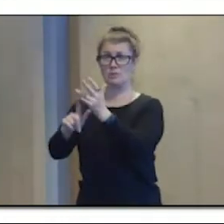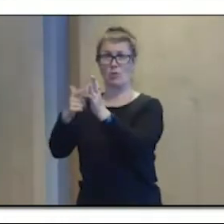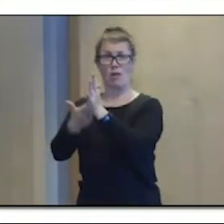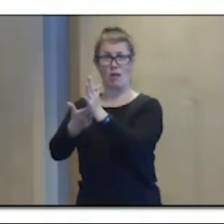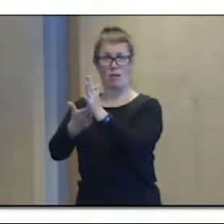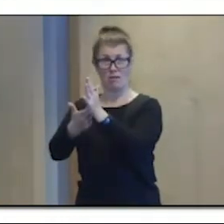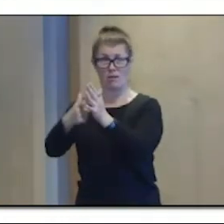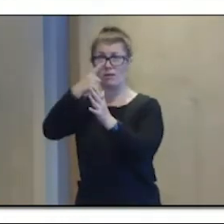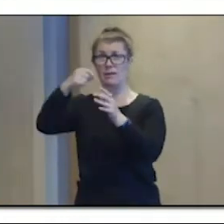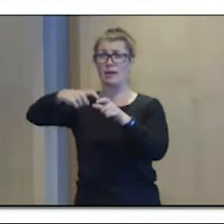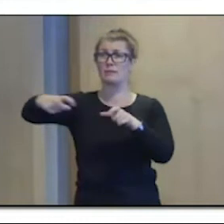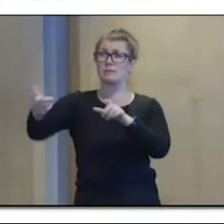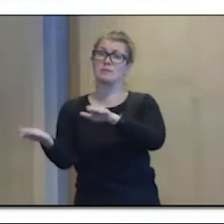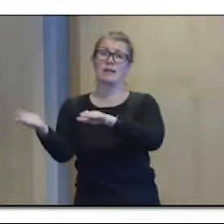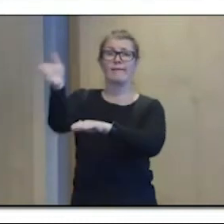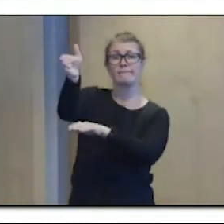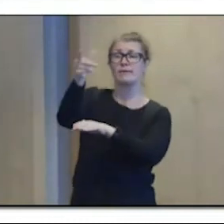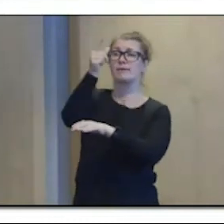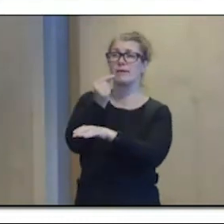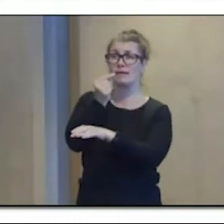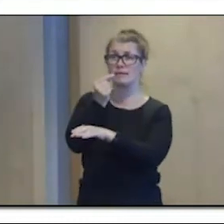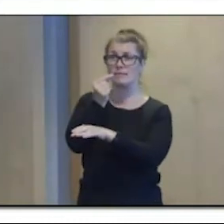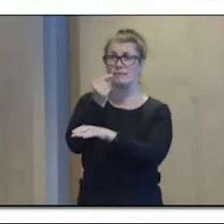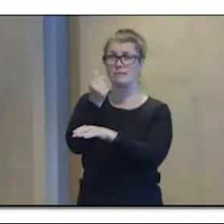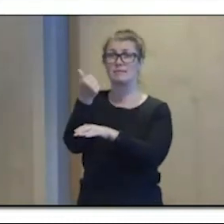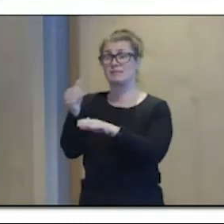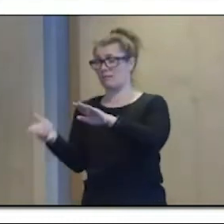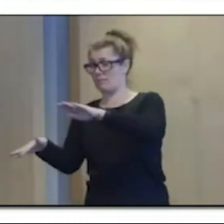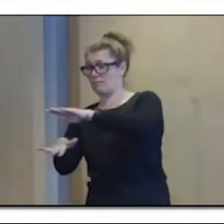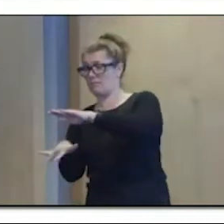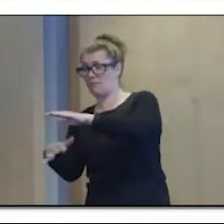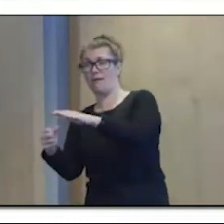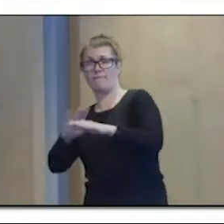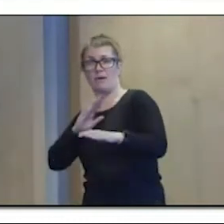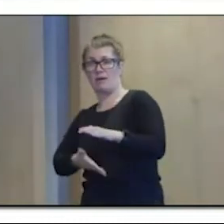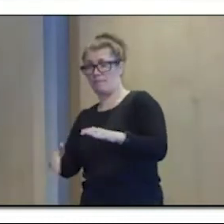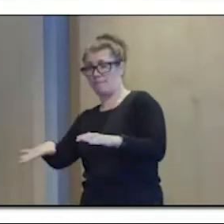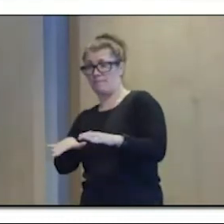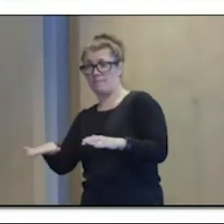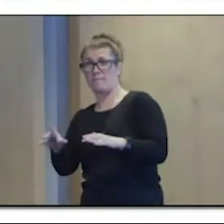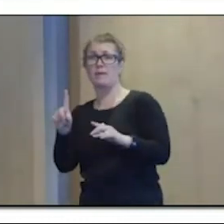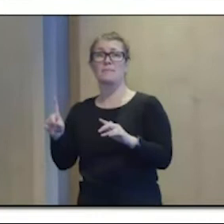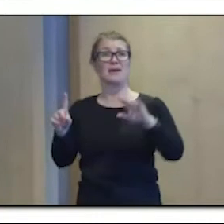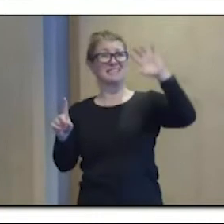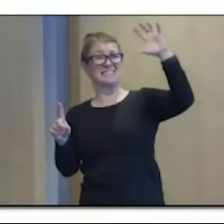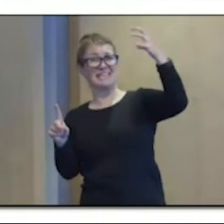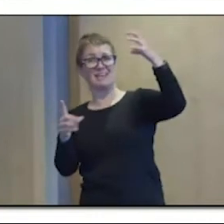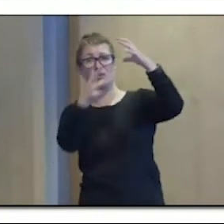up and still have farming underneath but obviously if you're taking the sun's energy on a panel it's